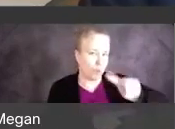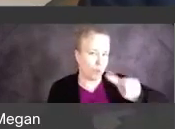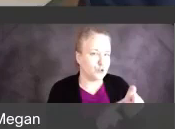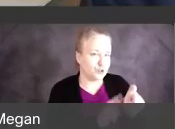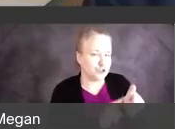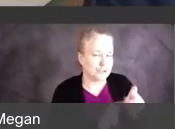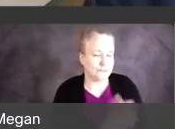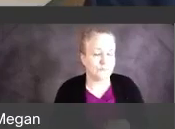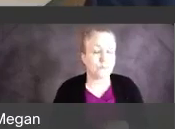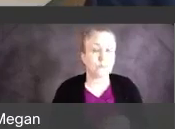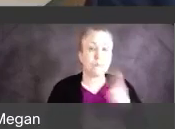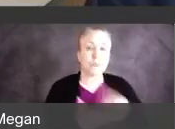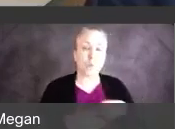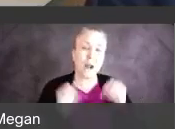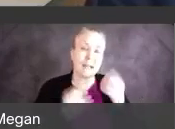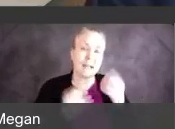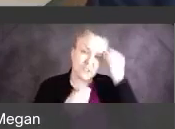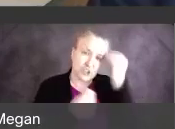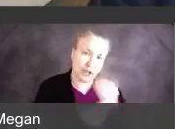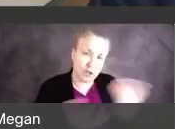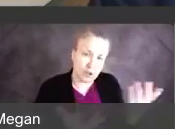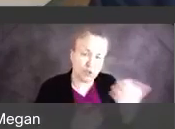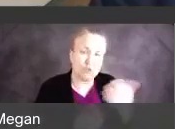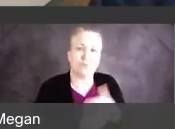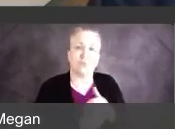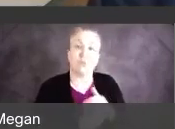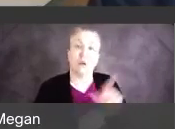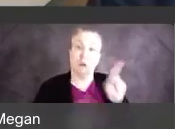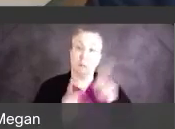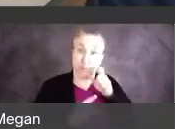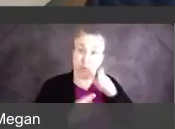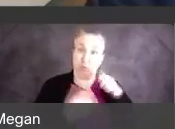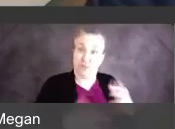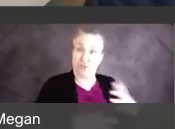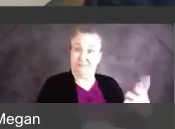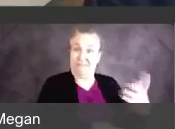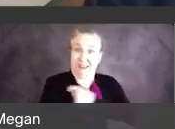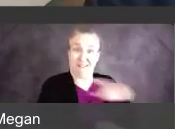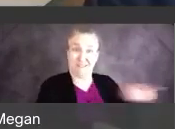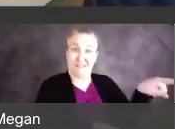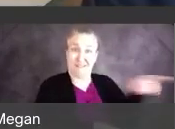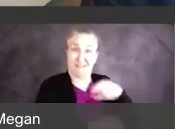What I can share with you, as the people who have been vaccinated know, when they make their